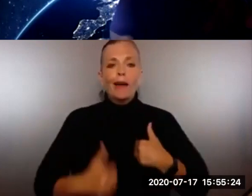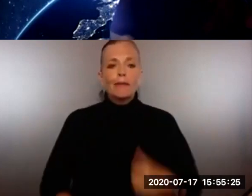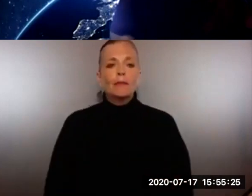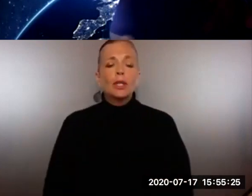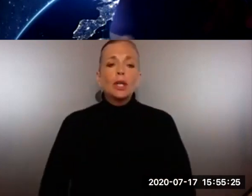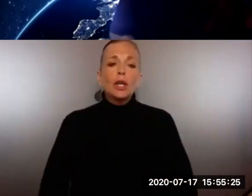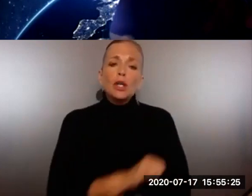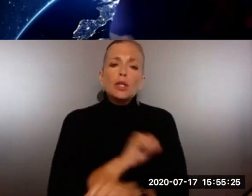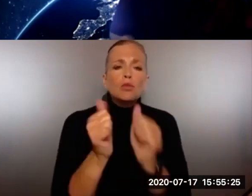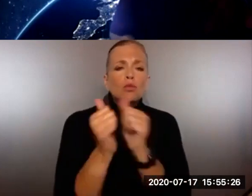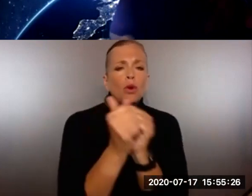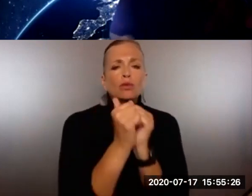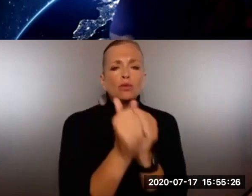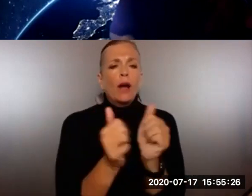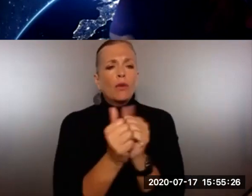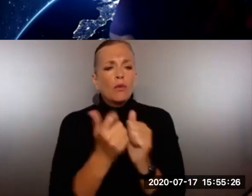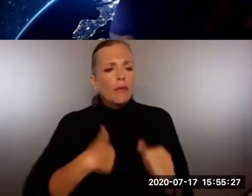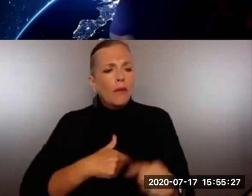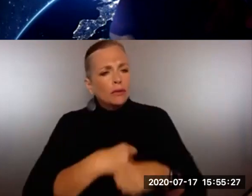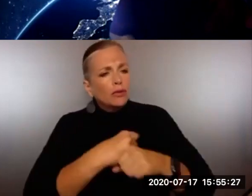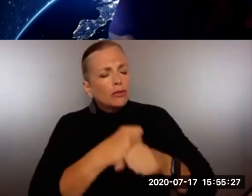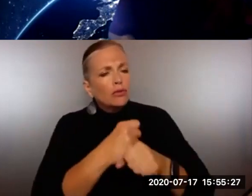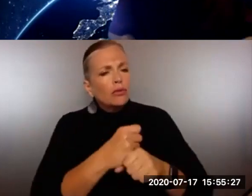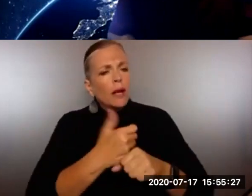To do this, we must have many conversations